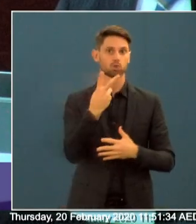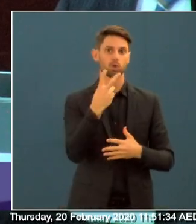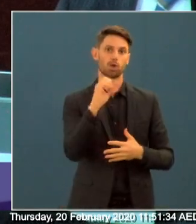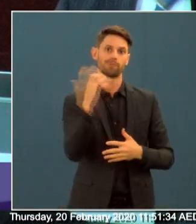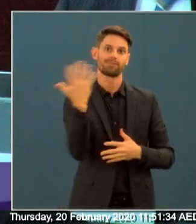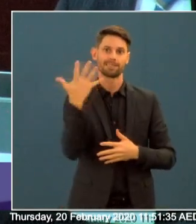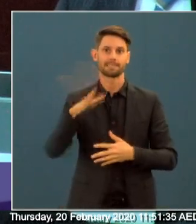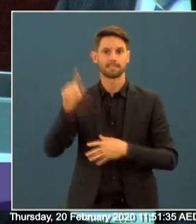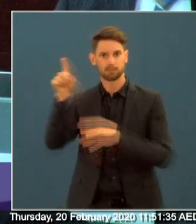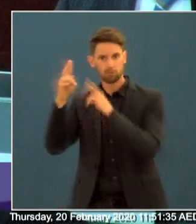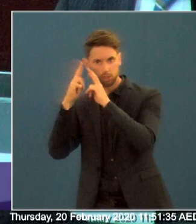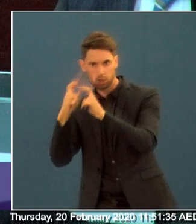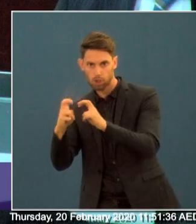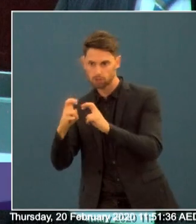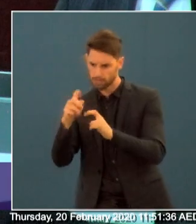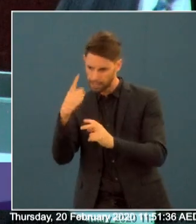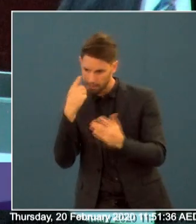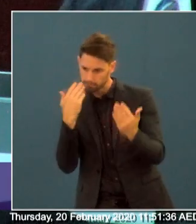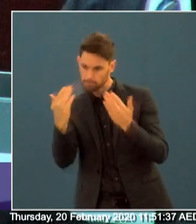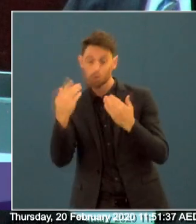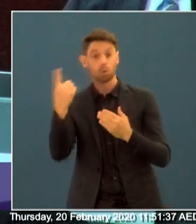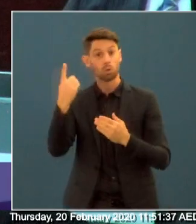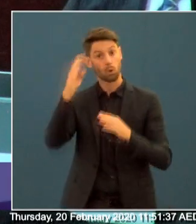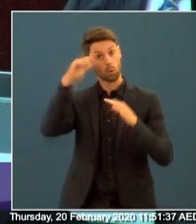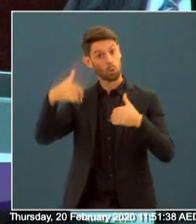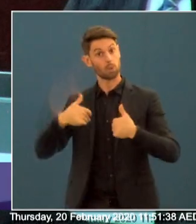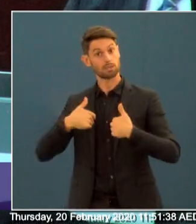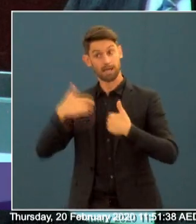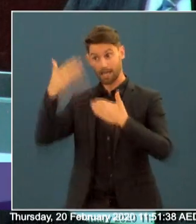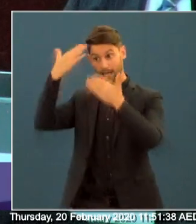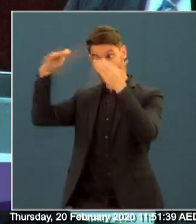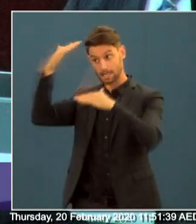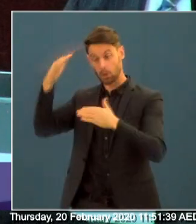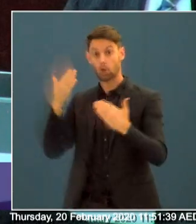that compared the health of autistic adults with a non-autistic control group